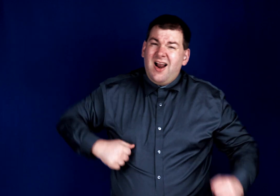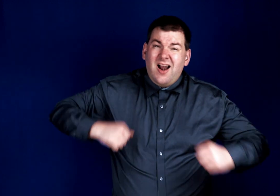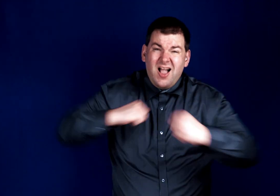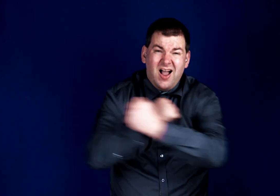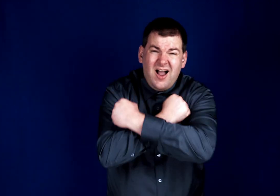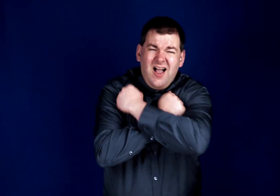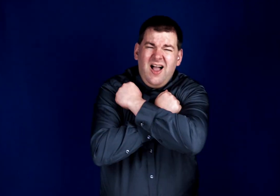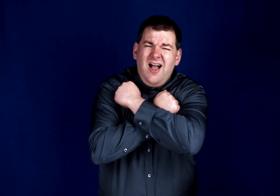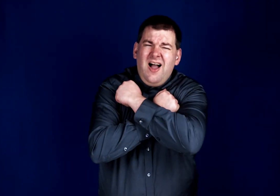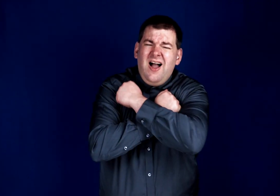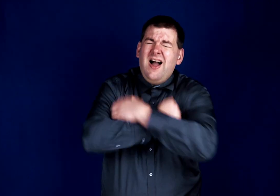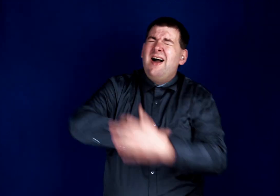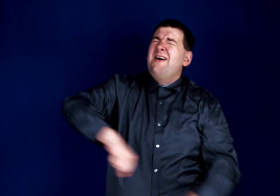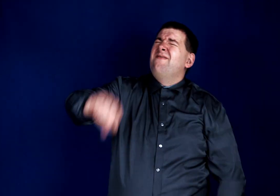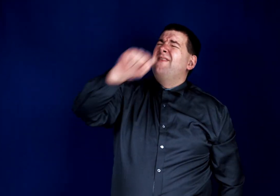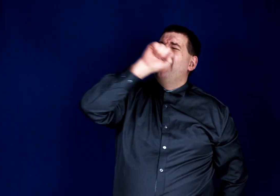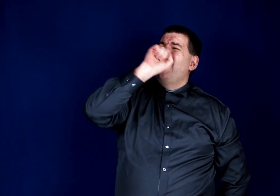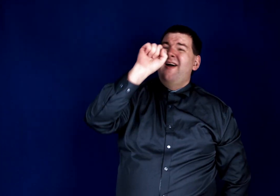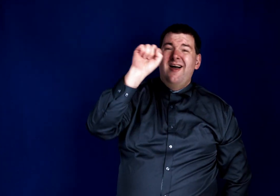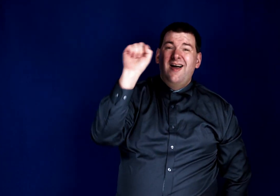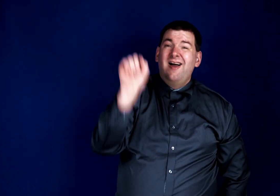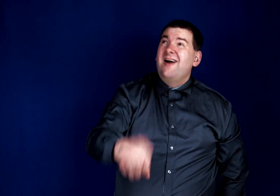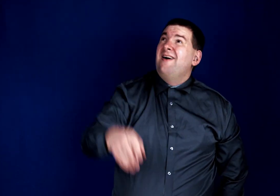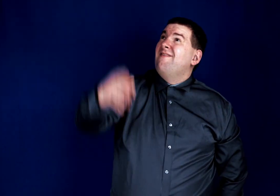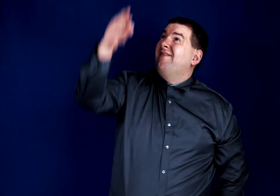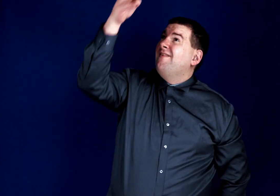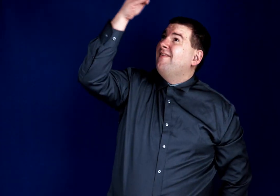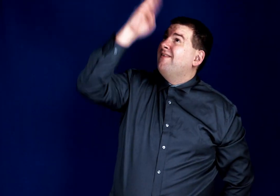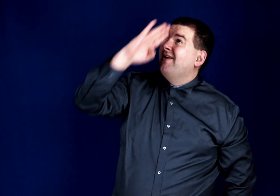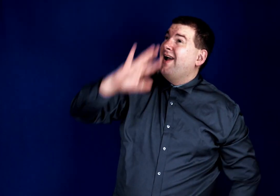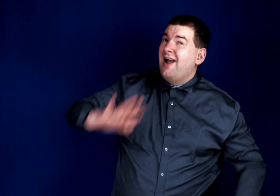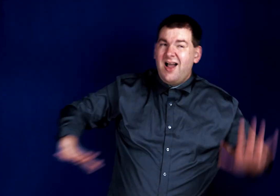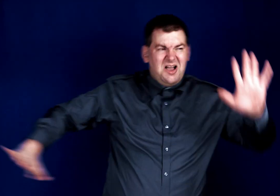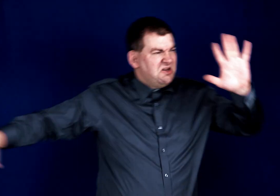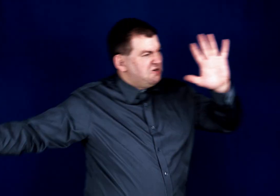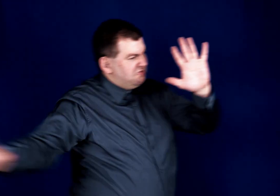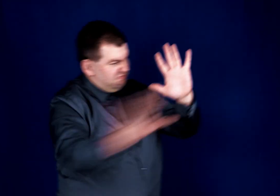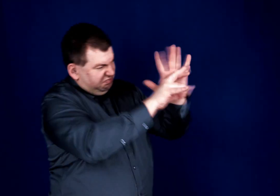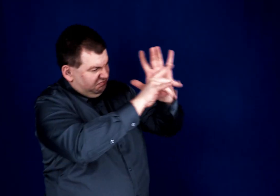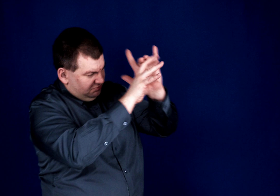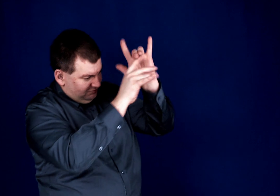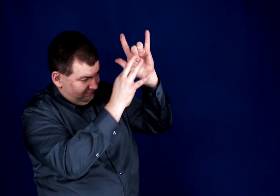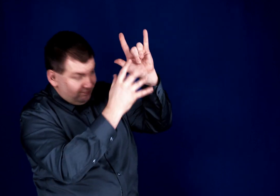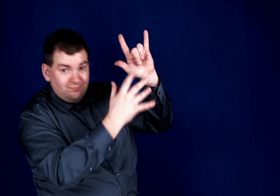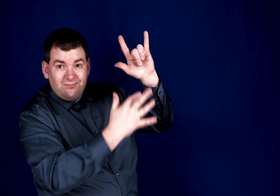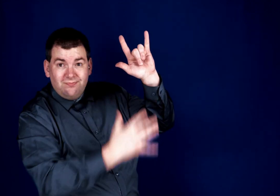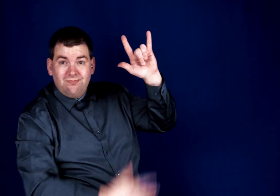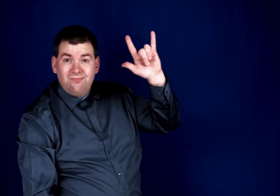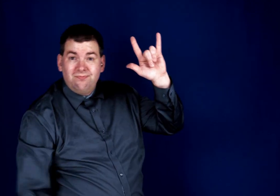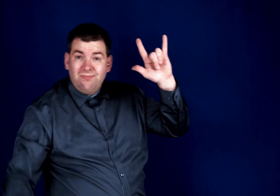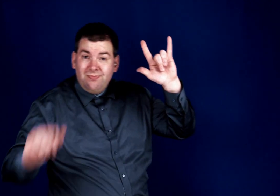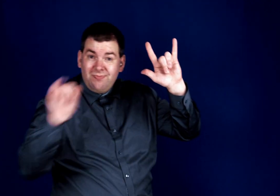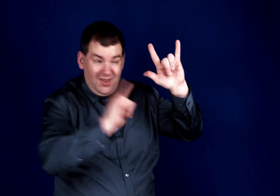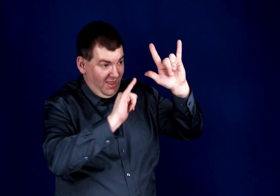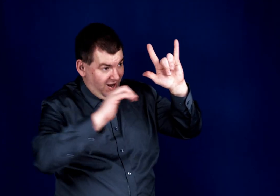Love, love, God's mighty love